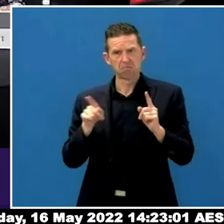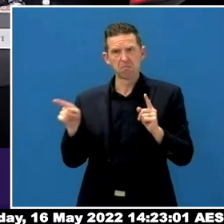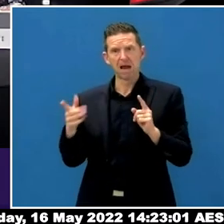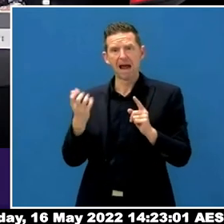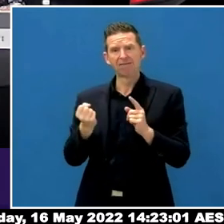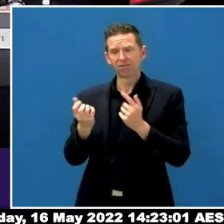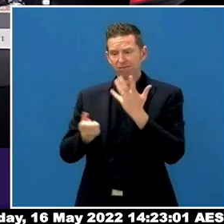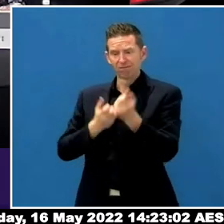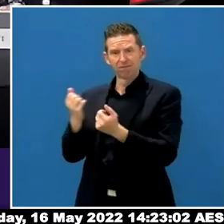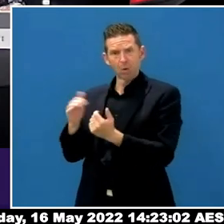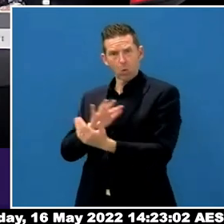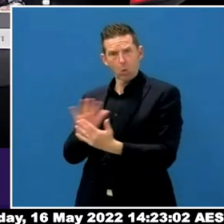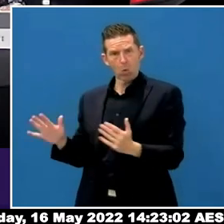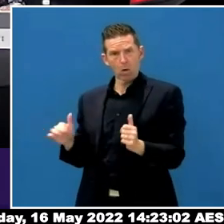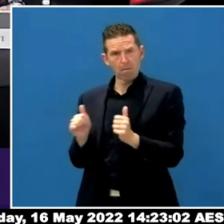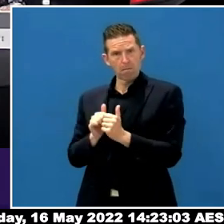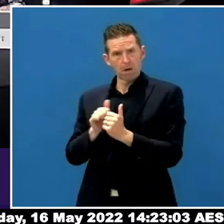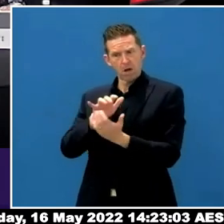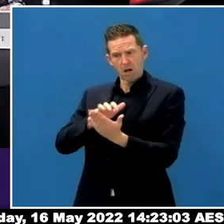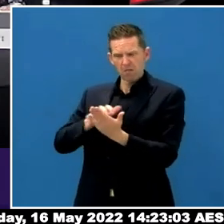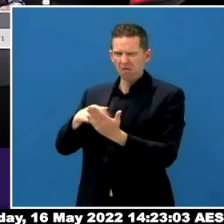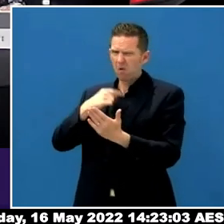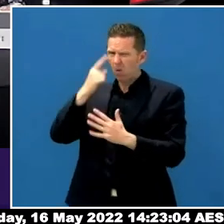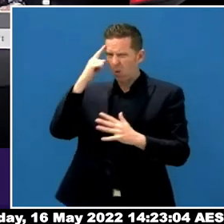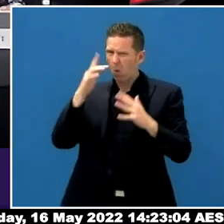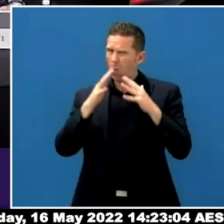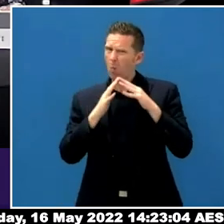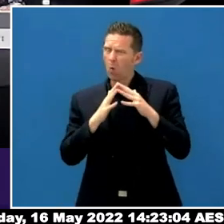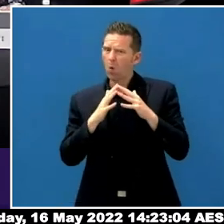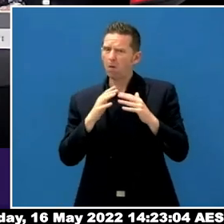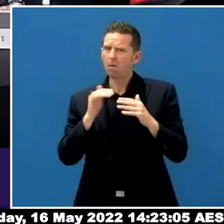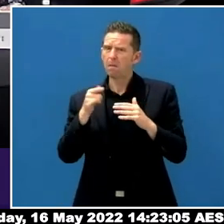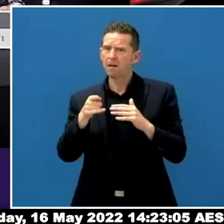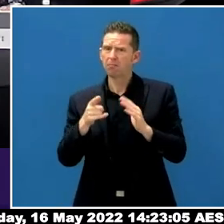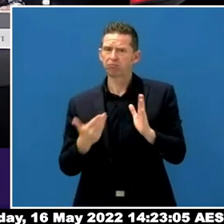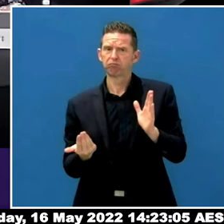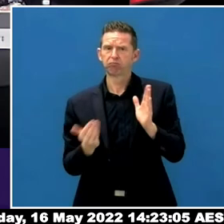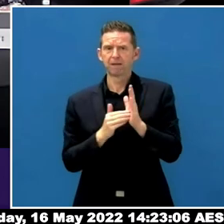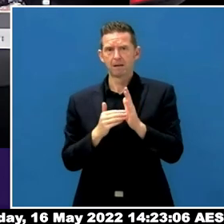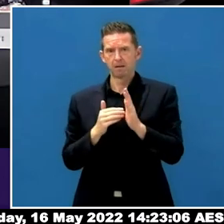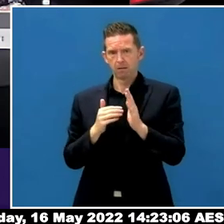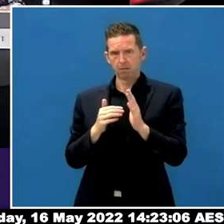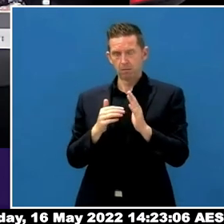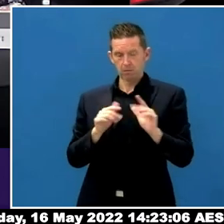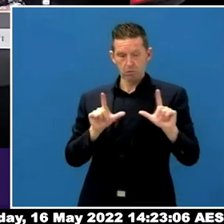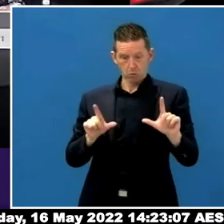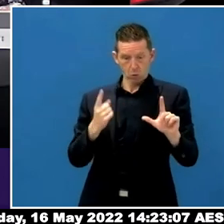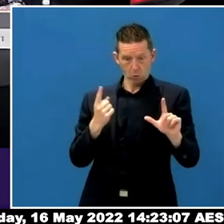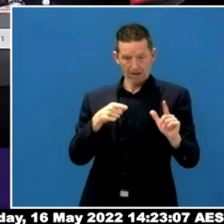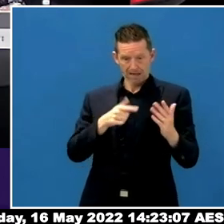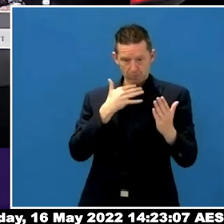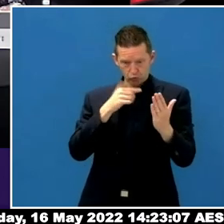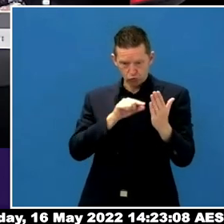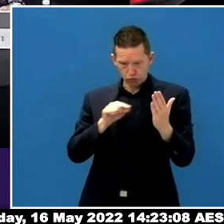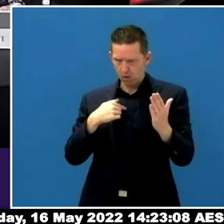be helpful to fit some of these figures together, NDIS plan for each year, service